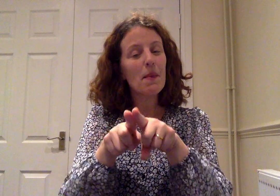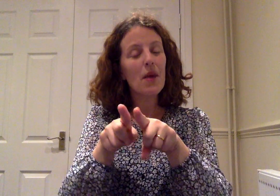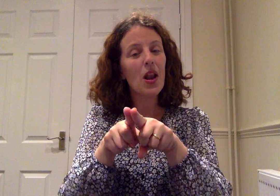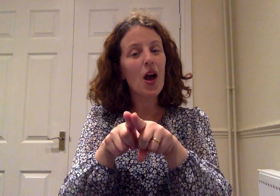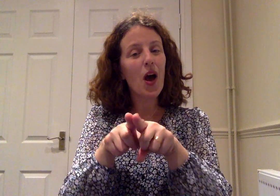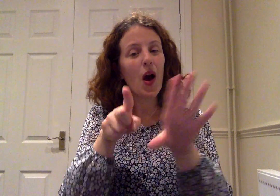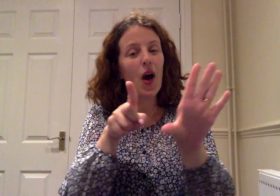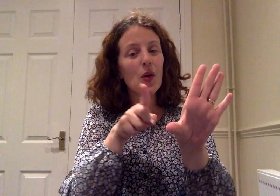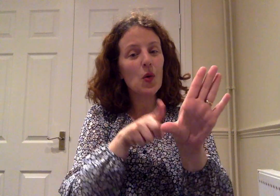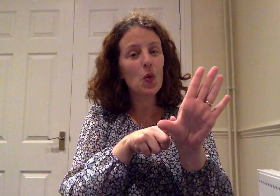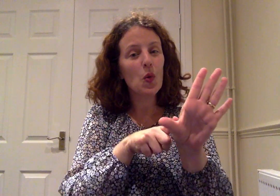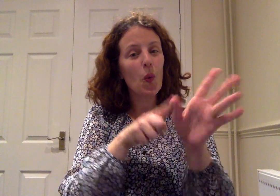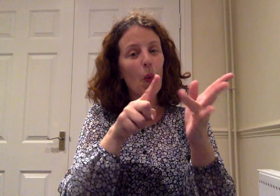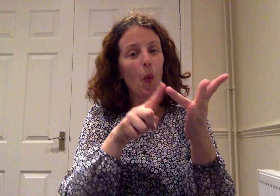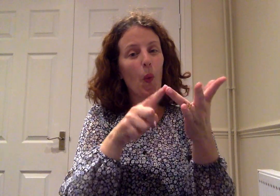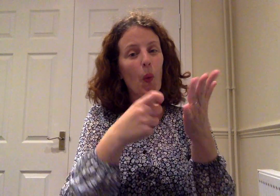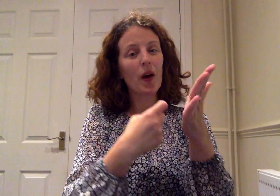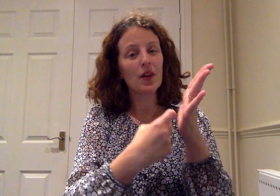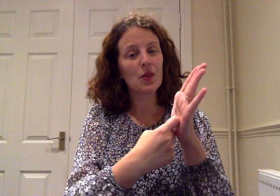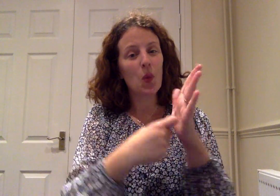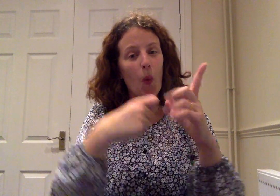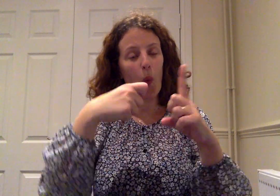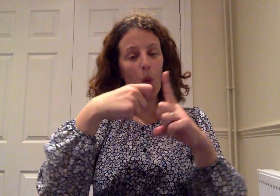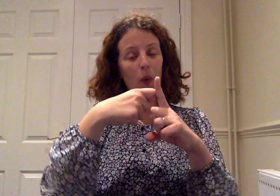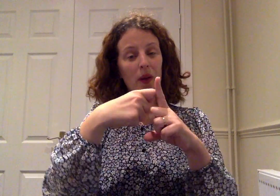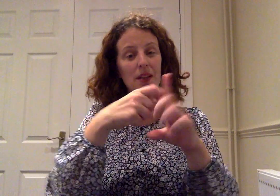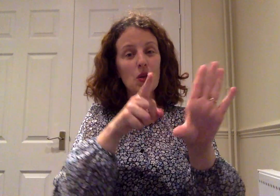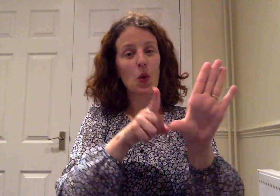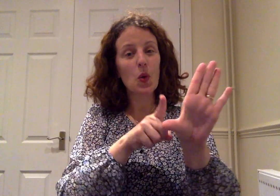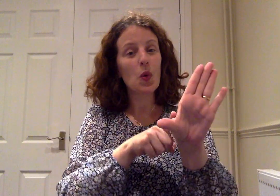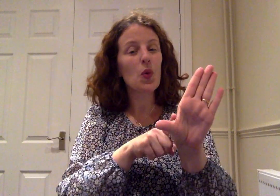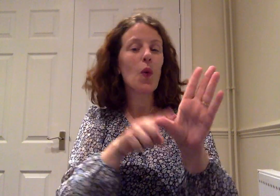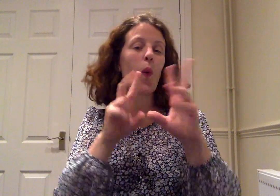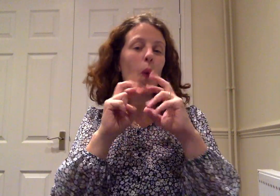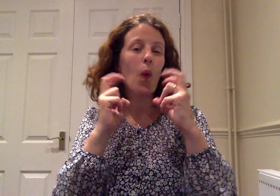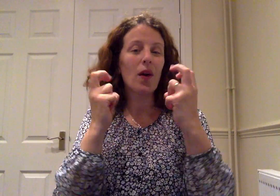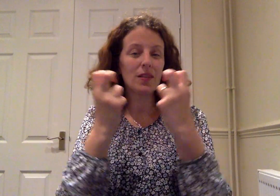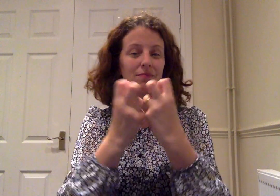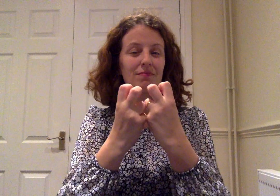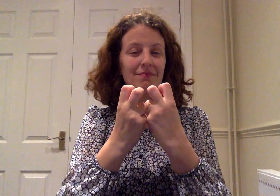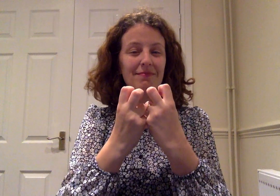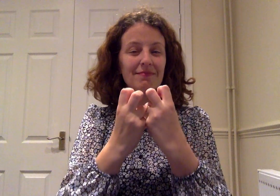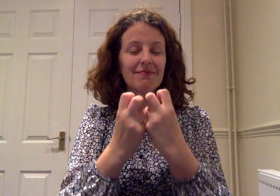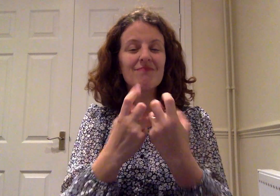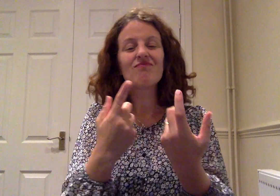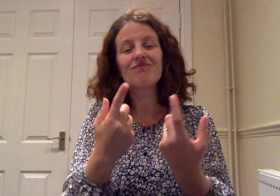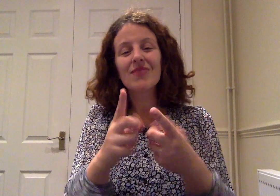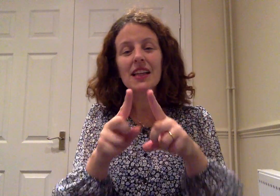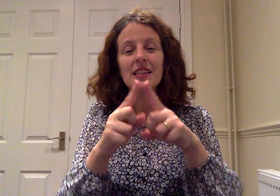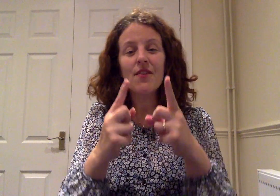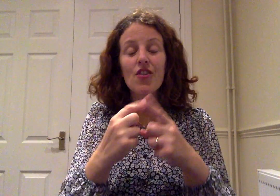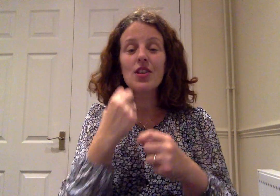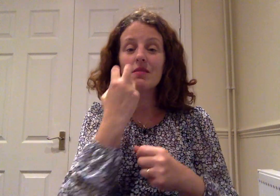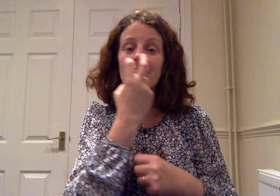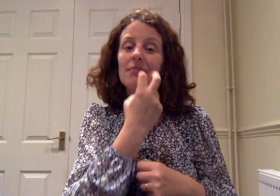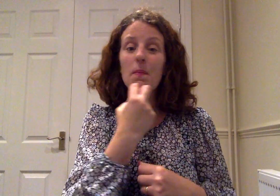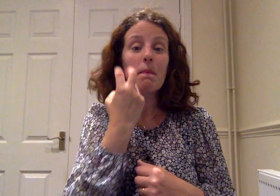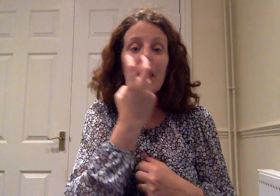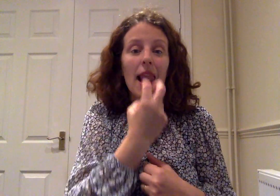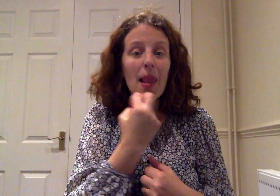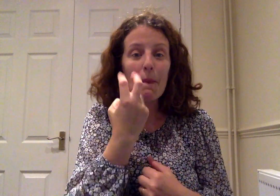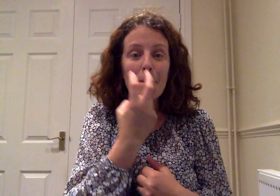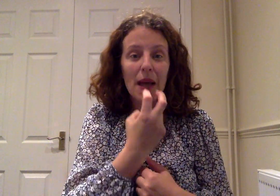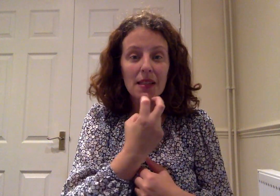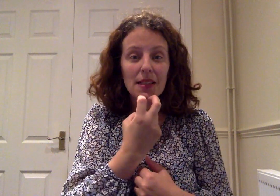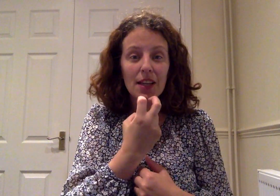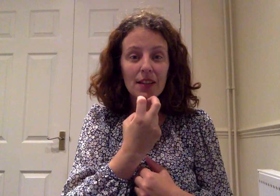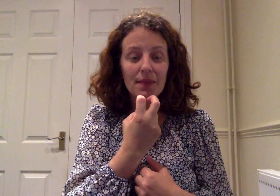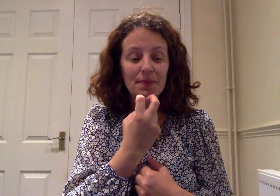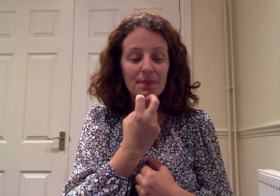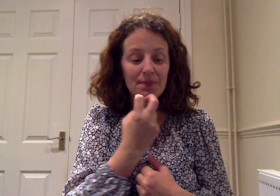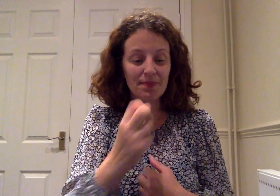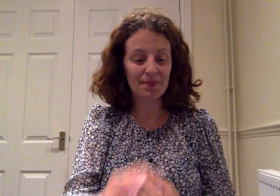Similar York. Different mouth patterns.